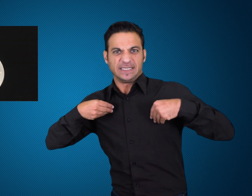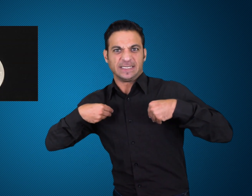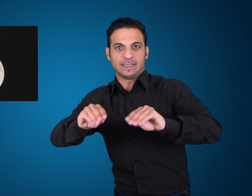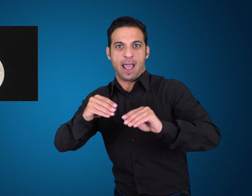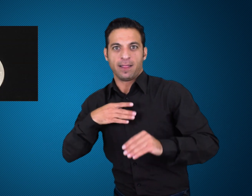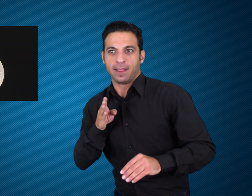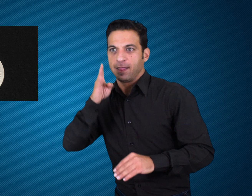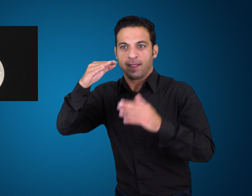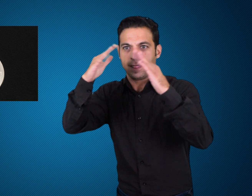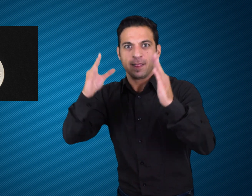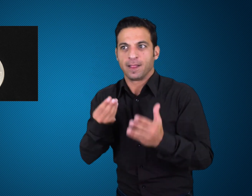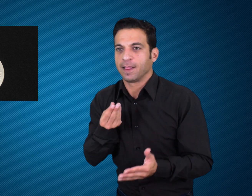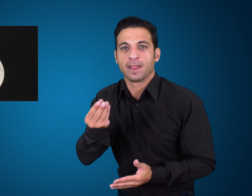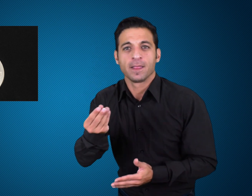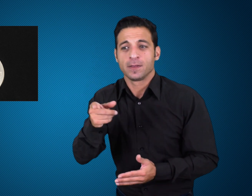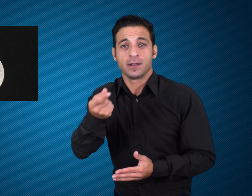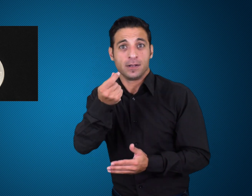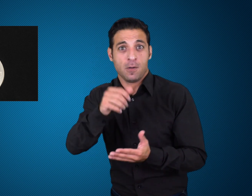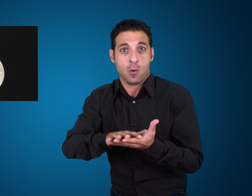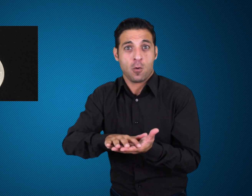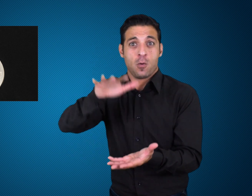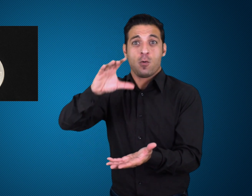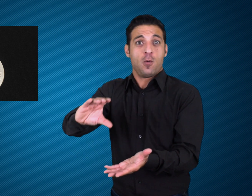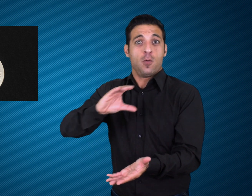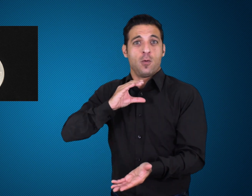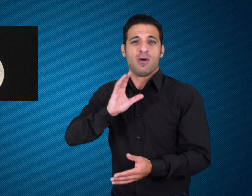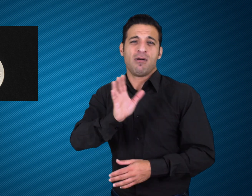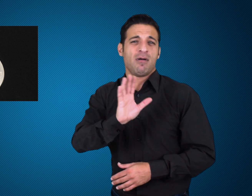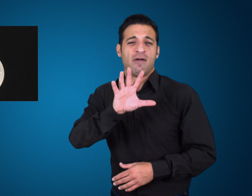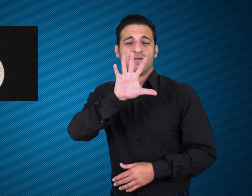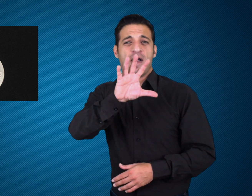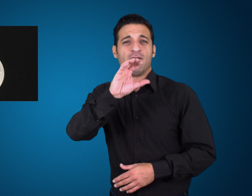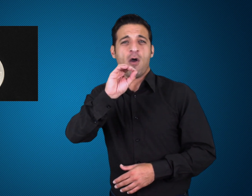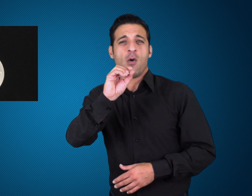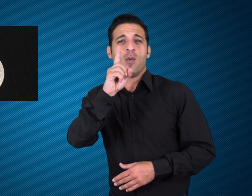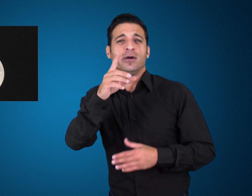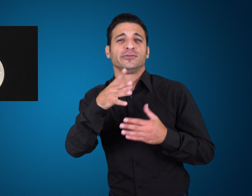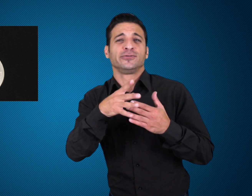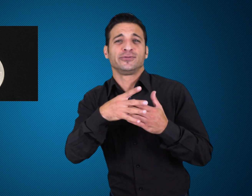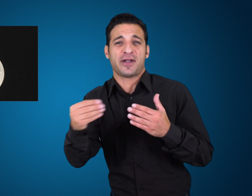wouldn’t get much - roughly just $501 USD.